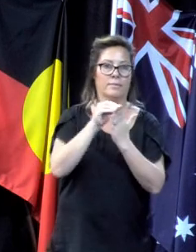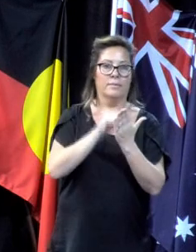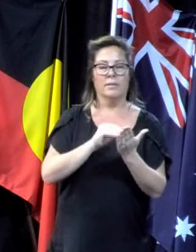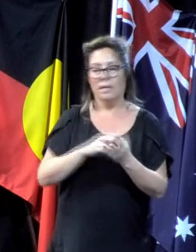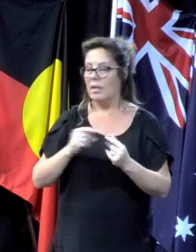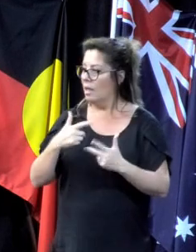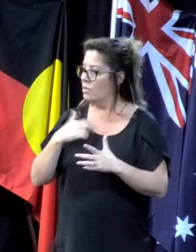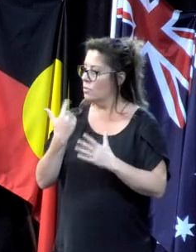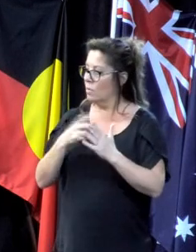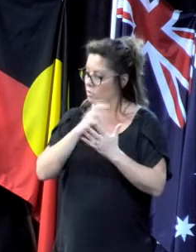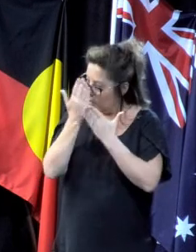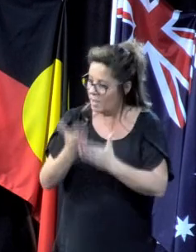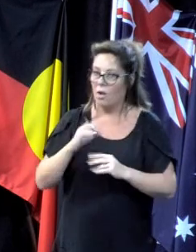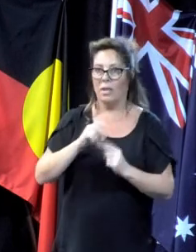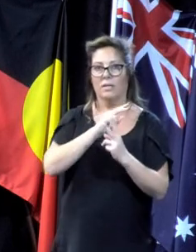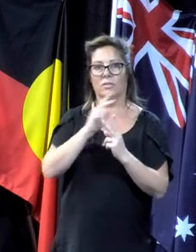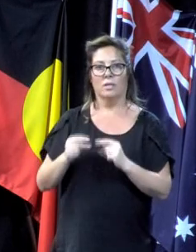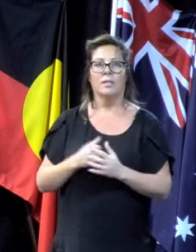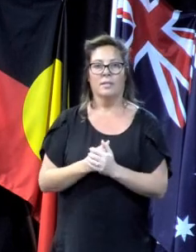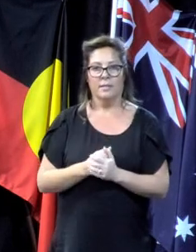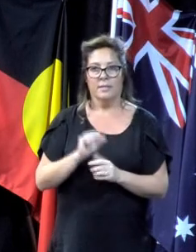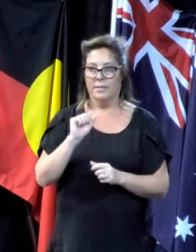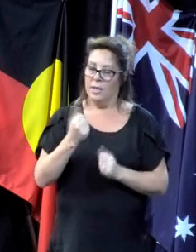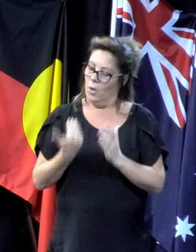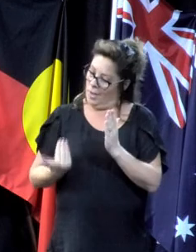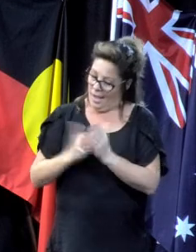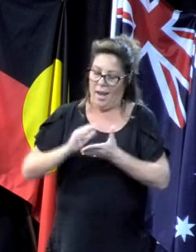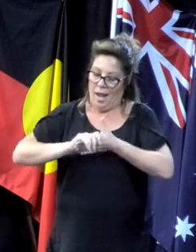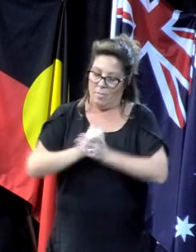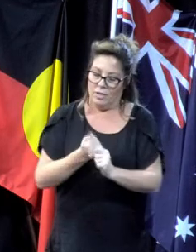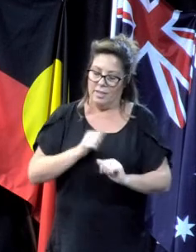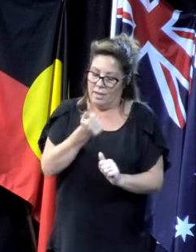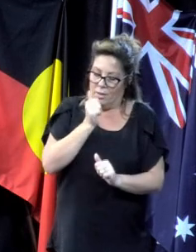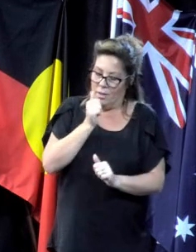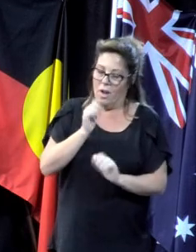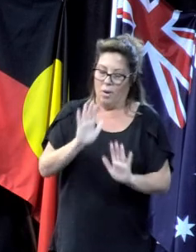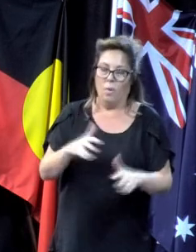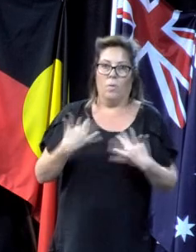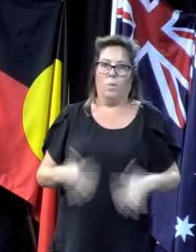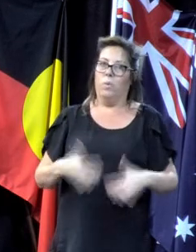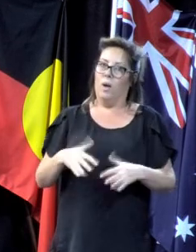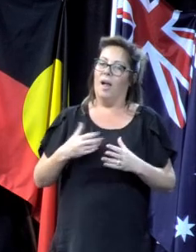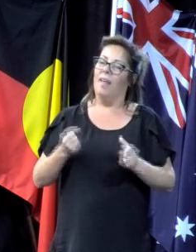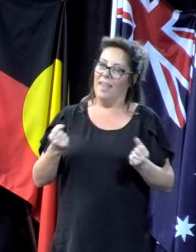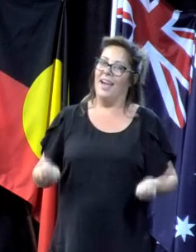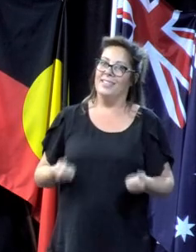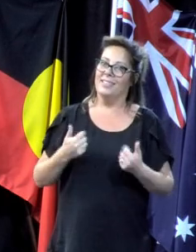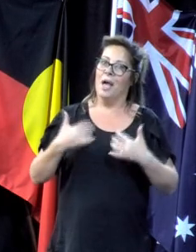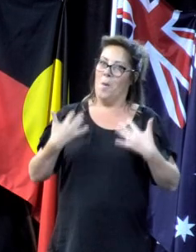We add our further appreciation for that. That seems the ultimate sacrifice, I must say. Thank you.